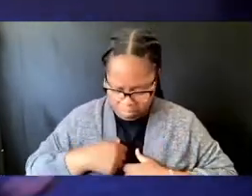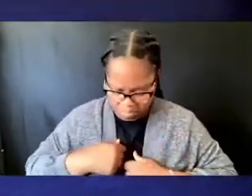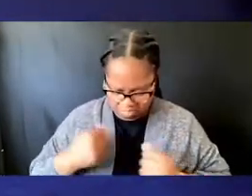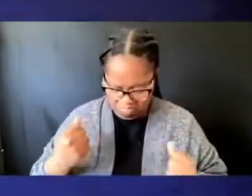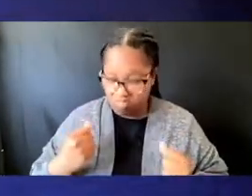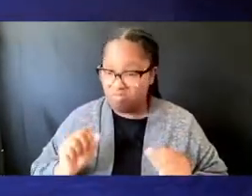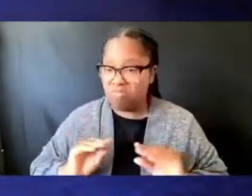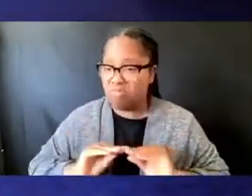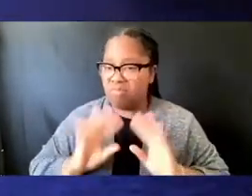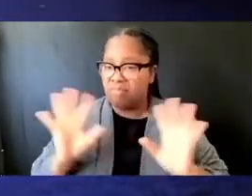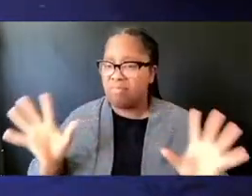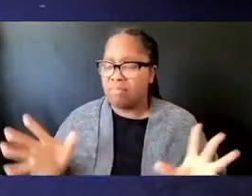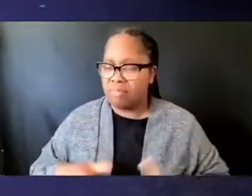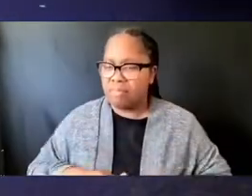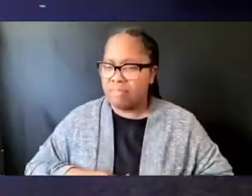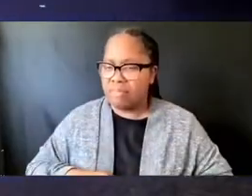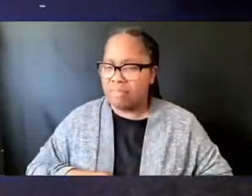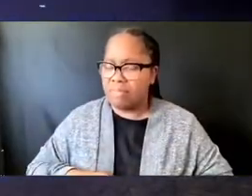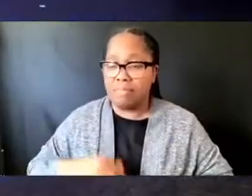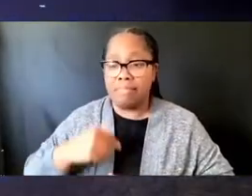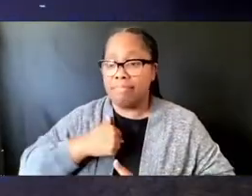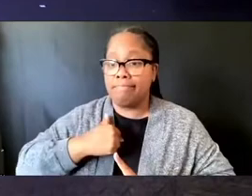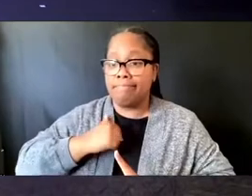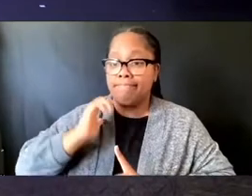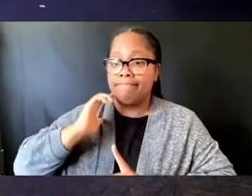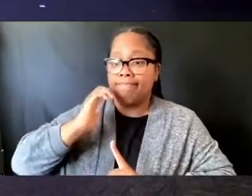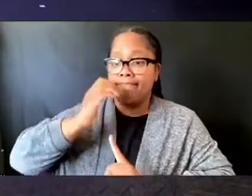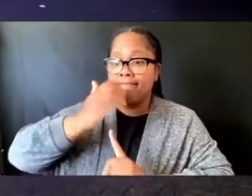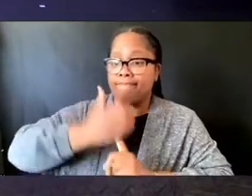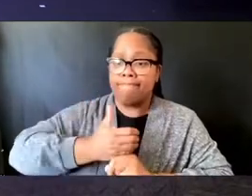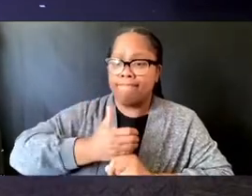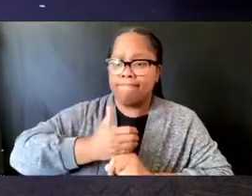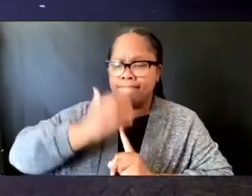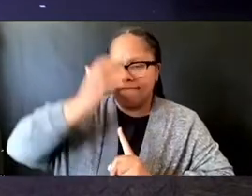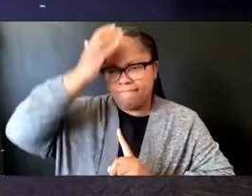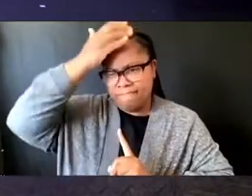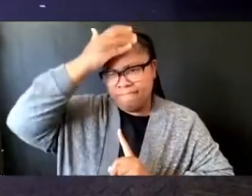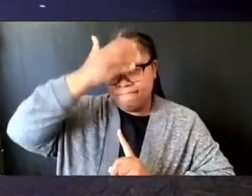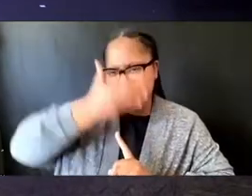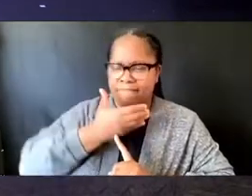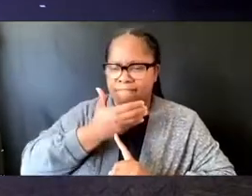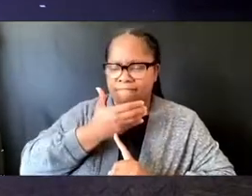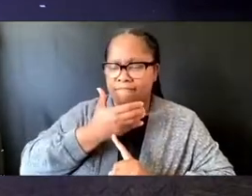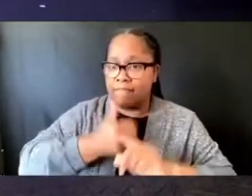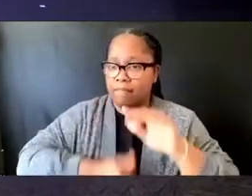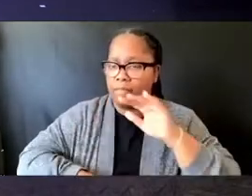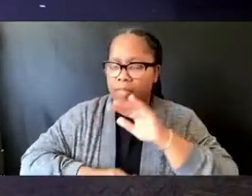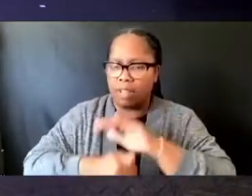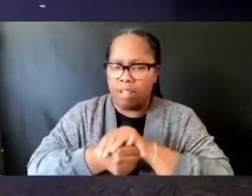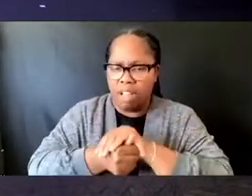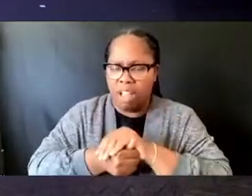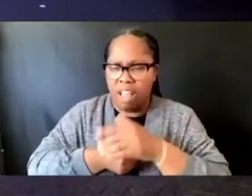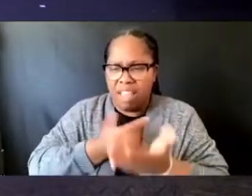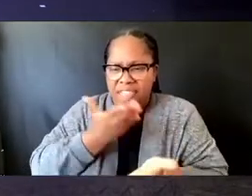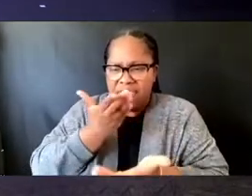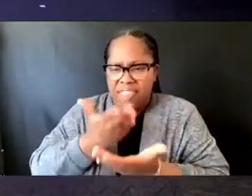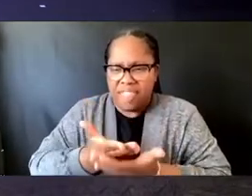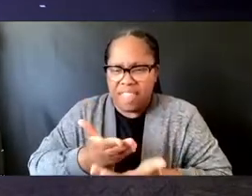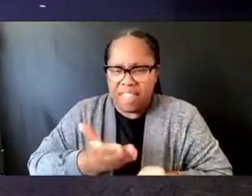(gasping) The mask that I wear, (gasping) as I try to hide the evidence of physical, mental,